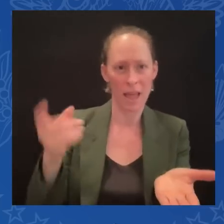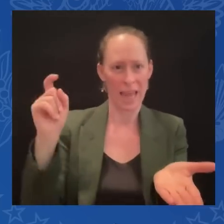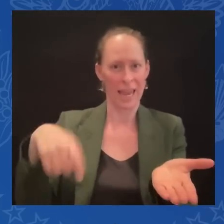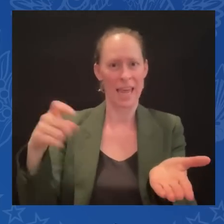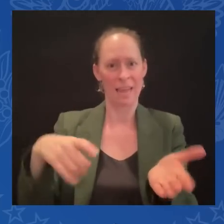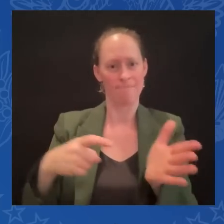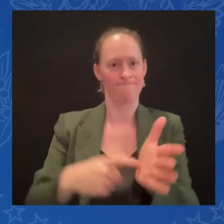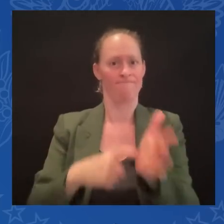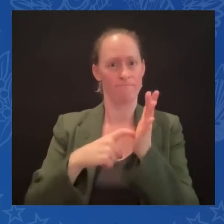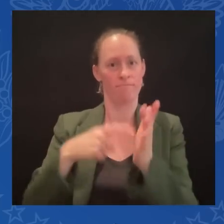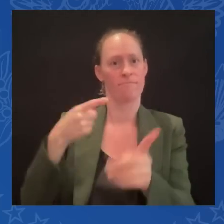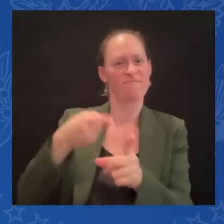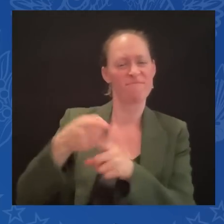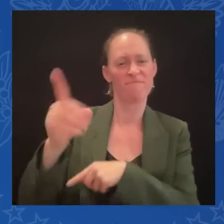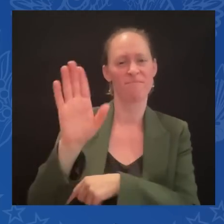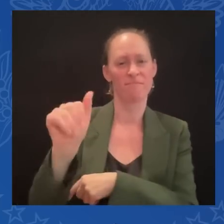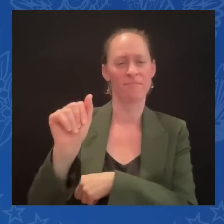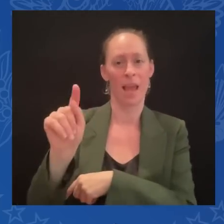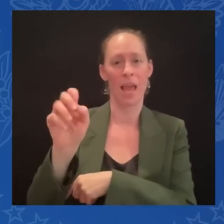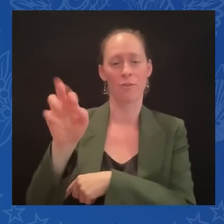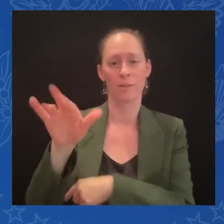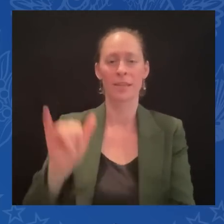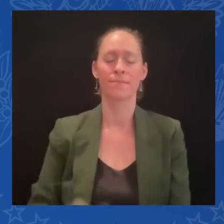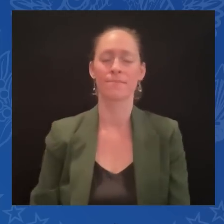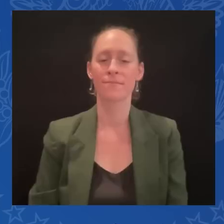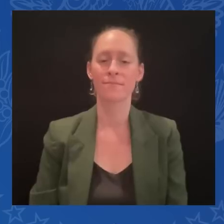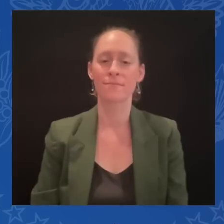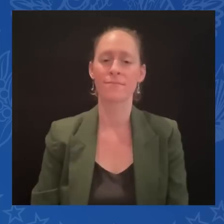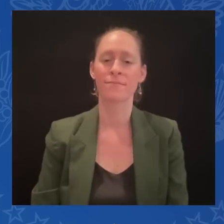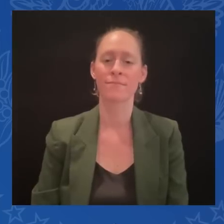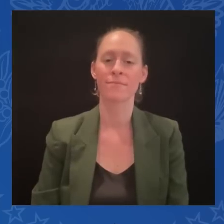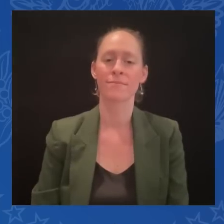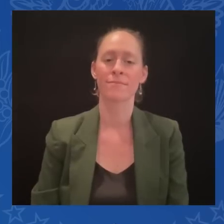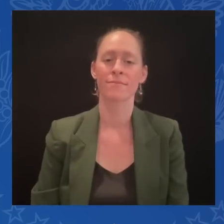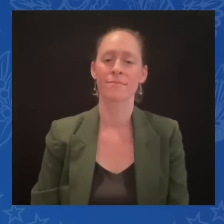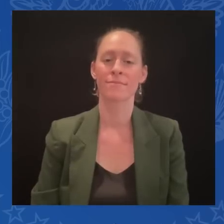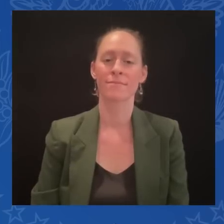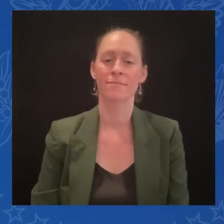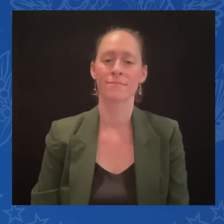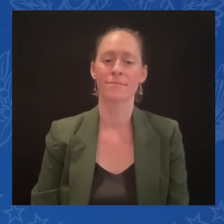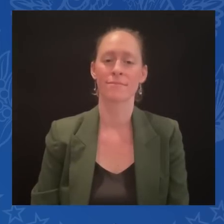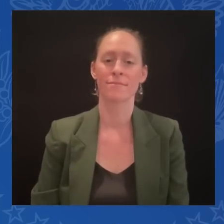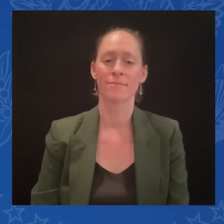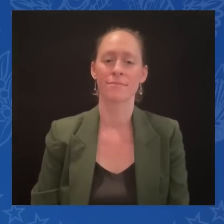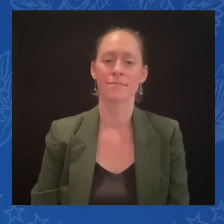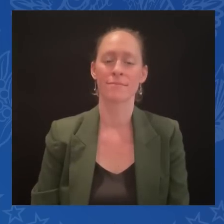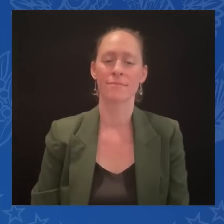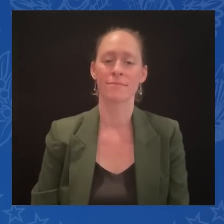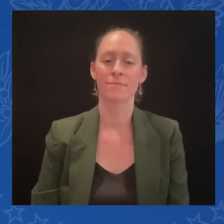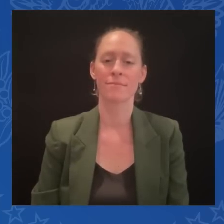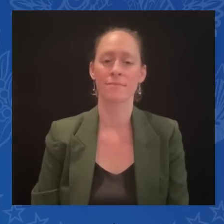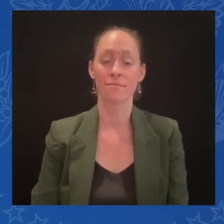which is investing $300 million here in Richland County, creating another 300 permanent jobs.